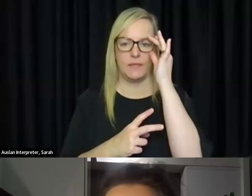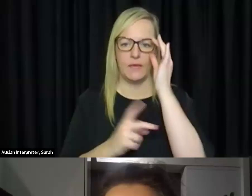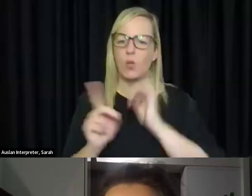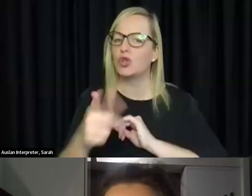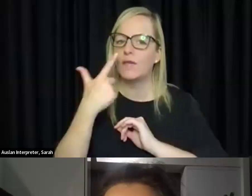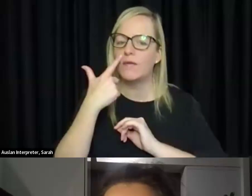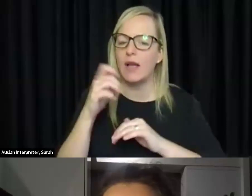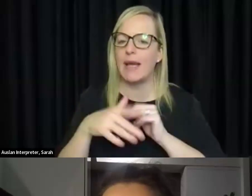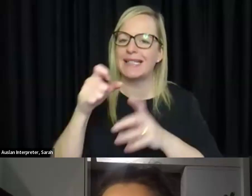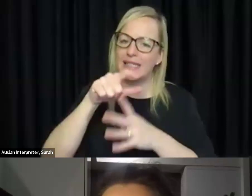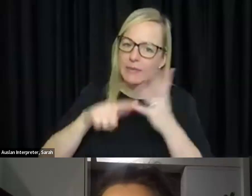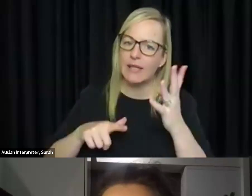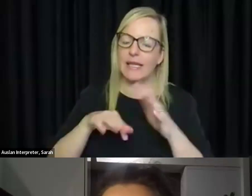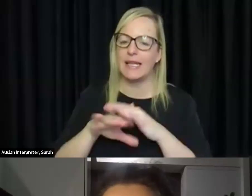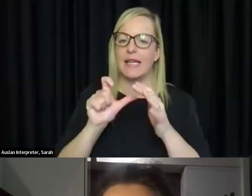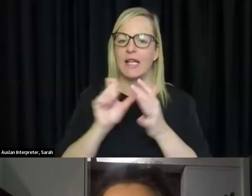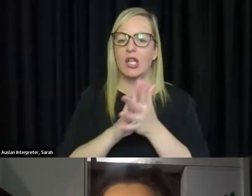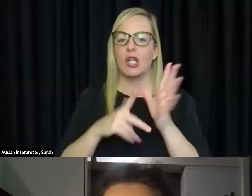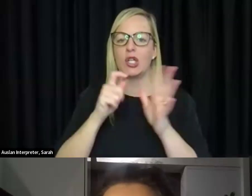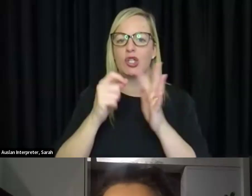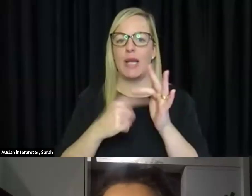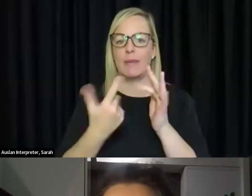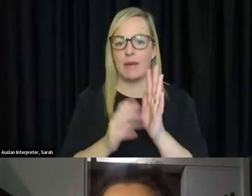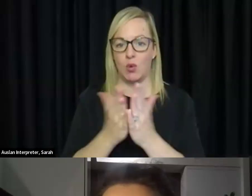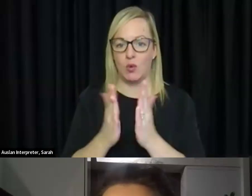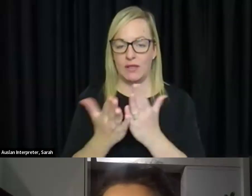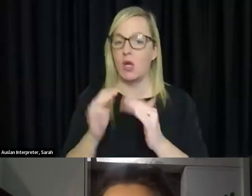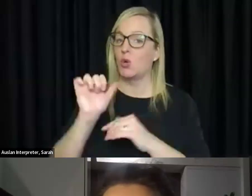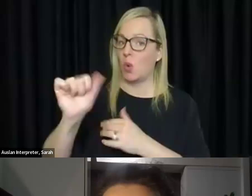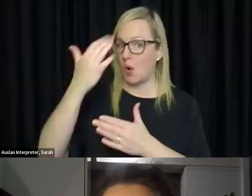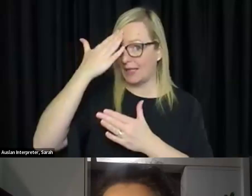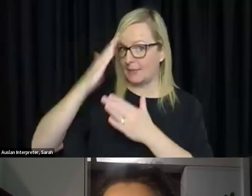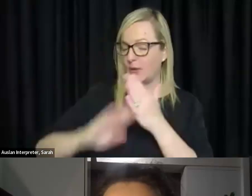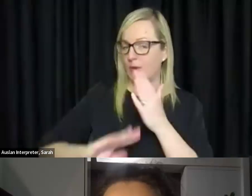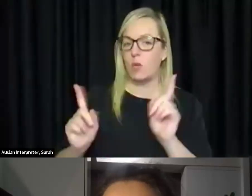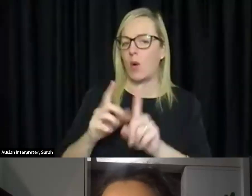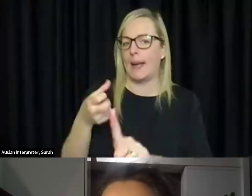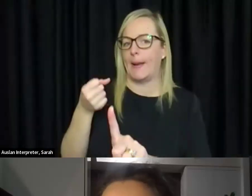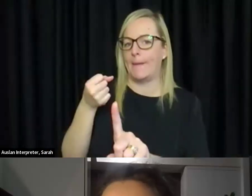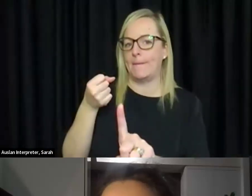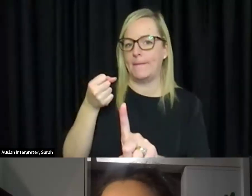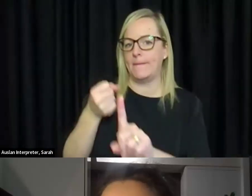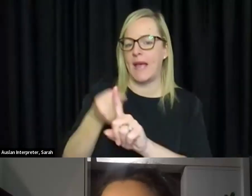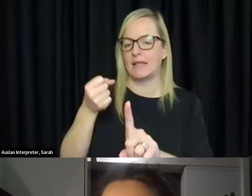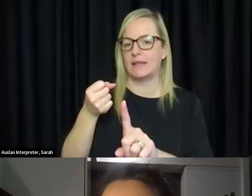of disability in 'Chapter Books' in your experience what impact does accurate and